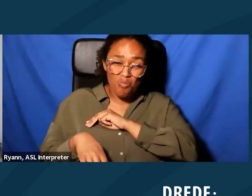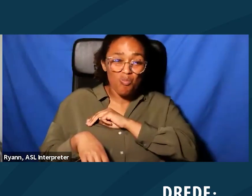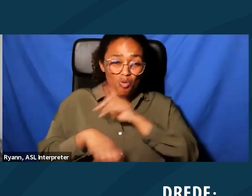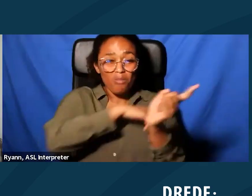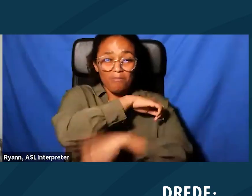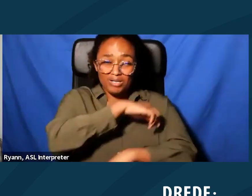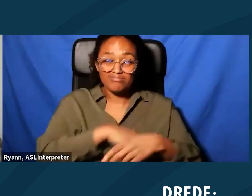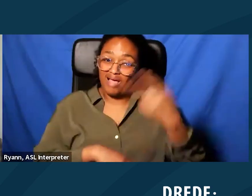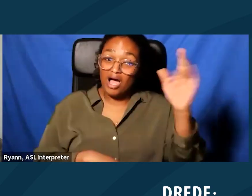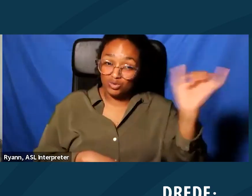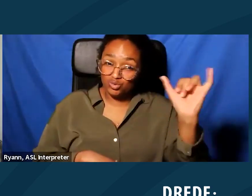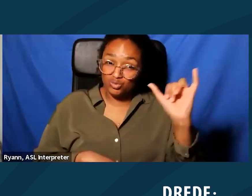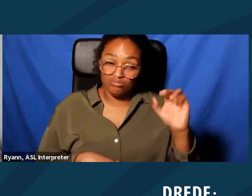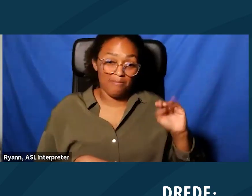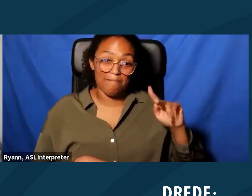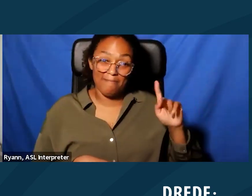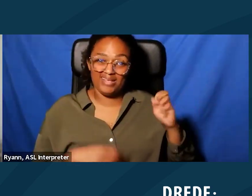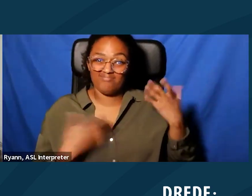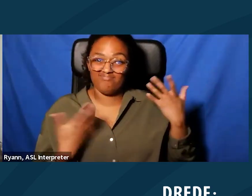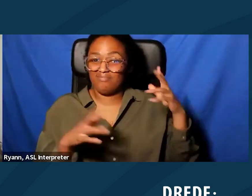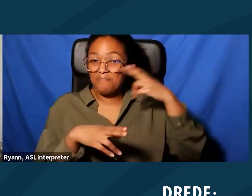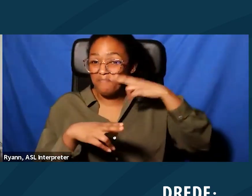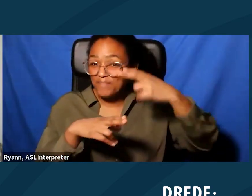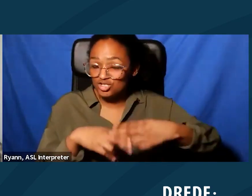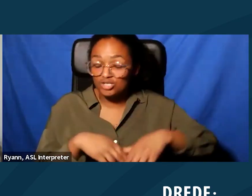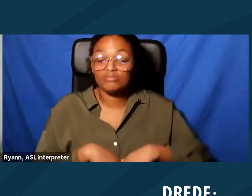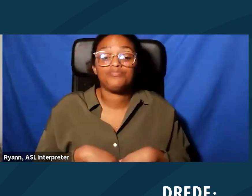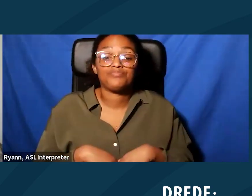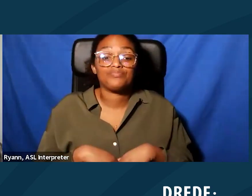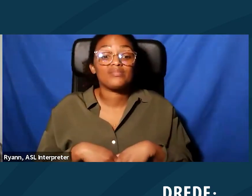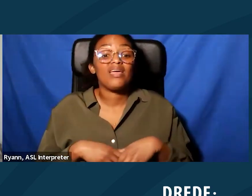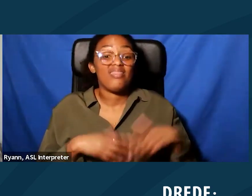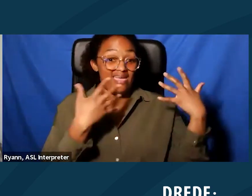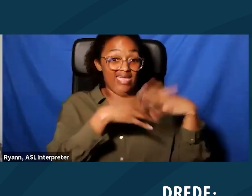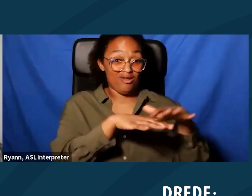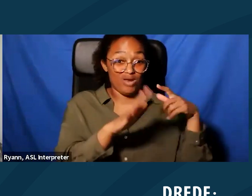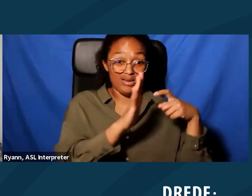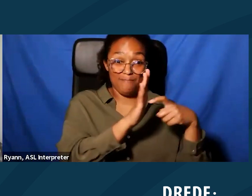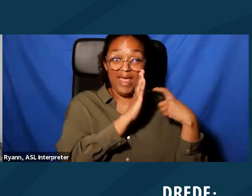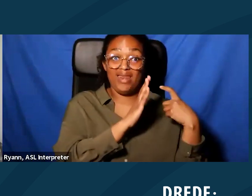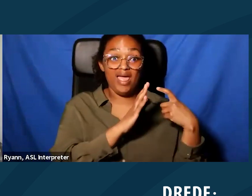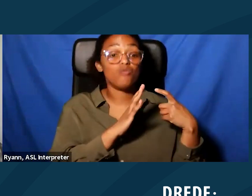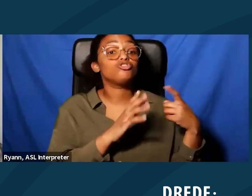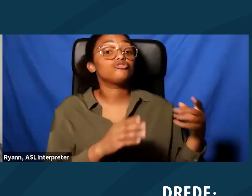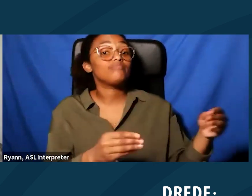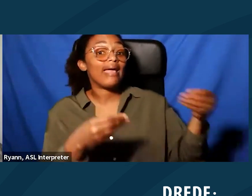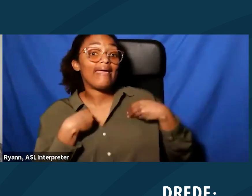We know that the integration mandate was not handed to us. We know this. It was fought